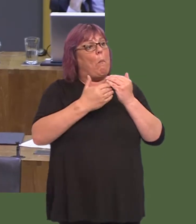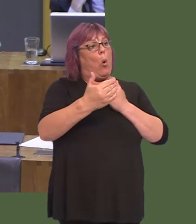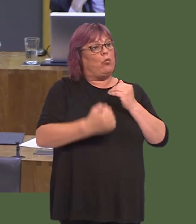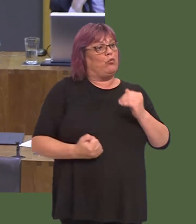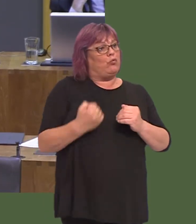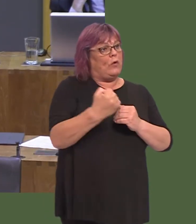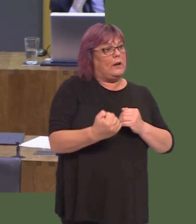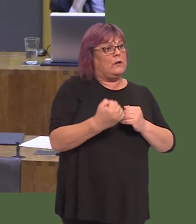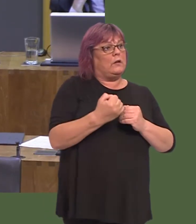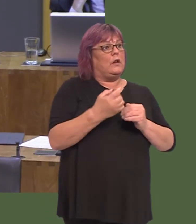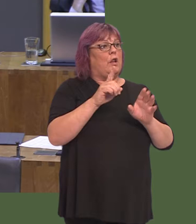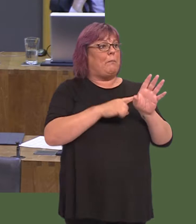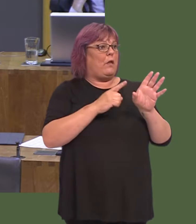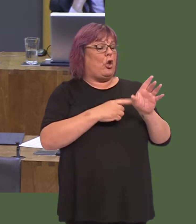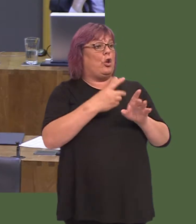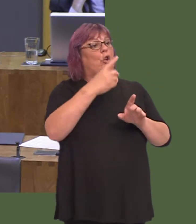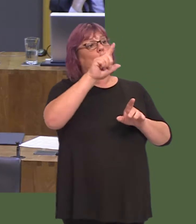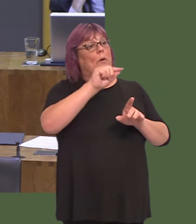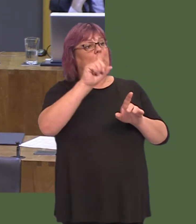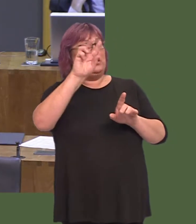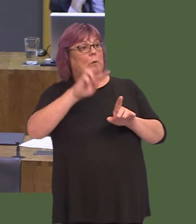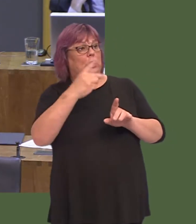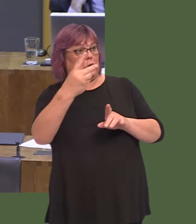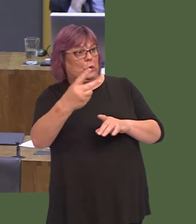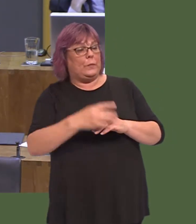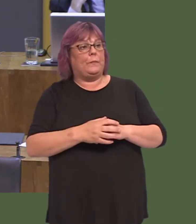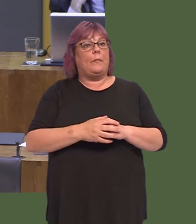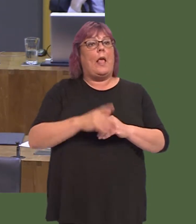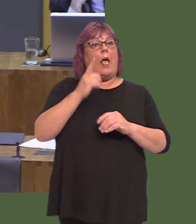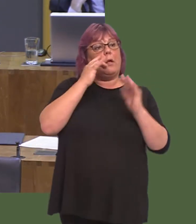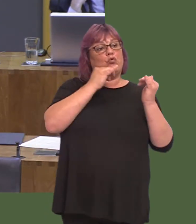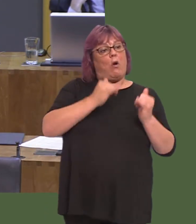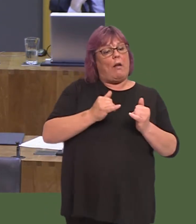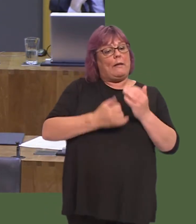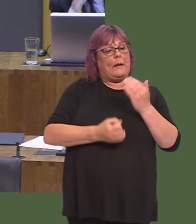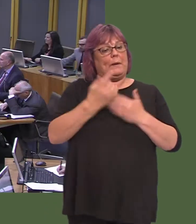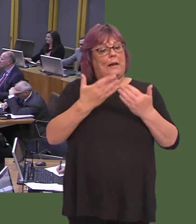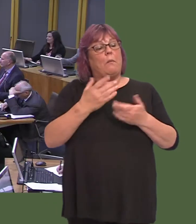More immediately, the Sunday service trial that's currently operational will be made permanent from December 2018.